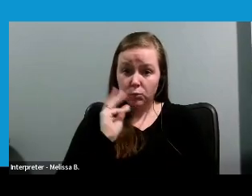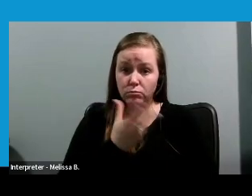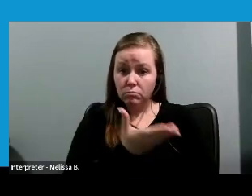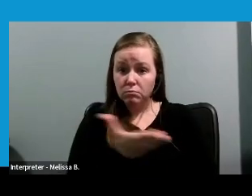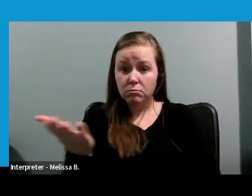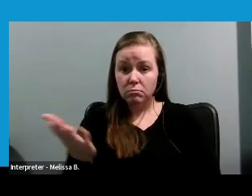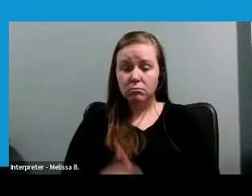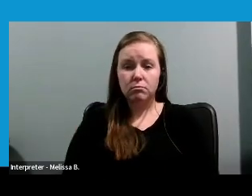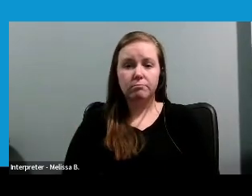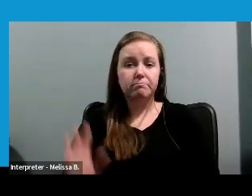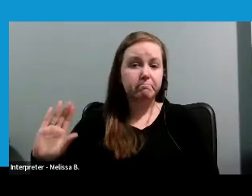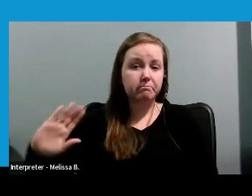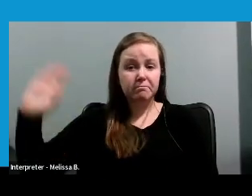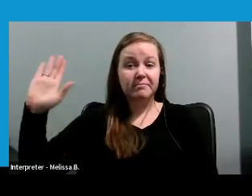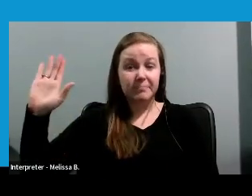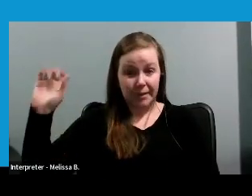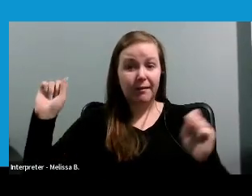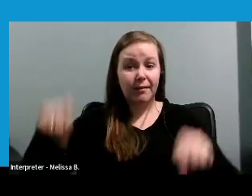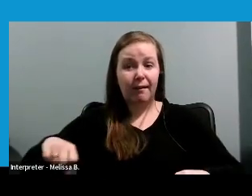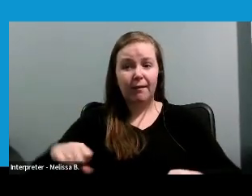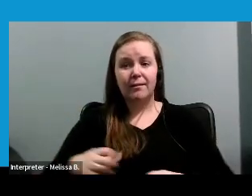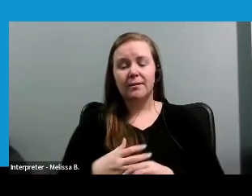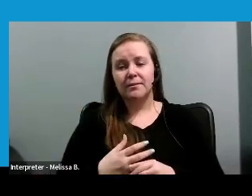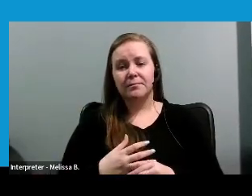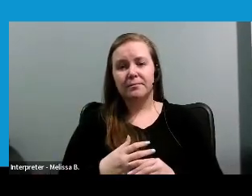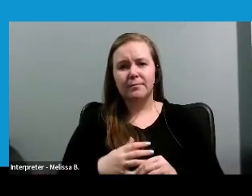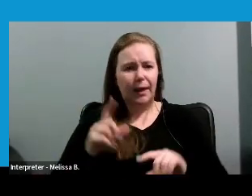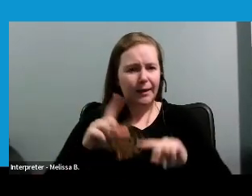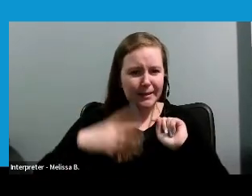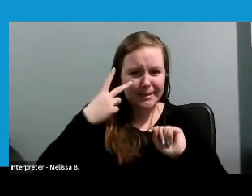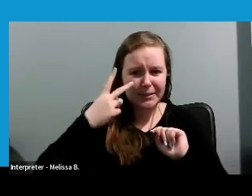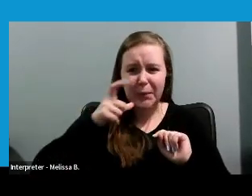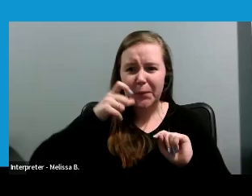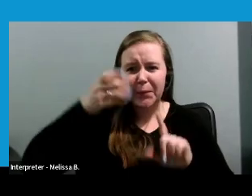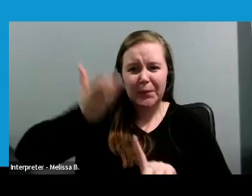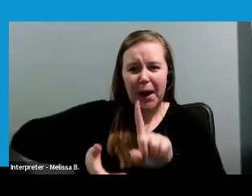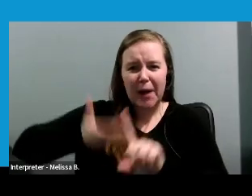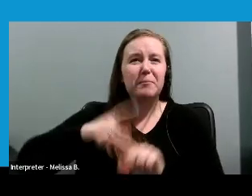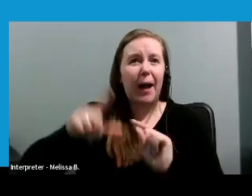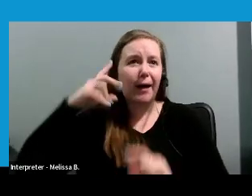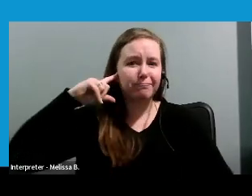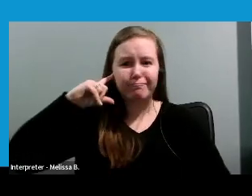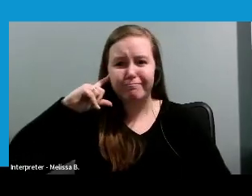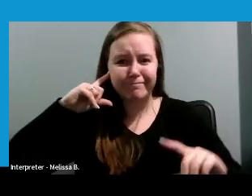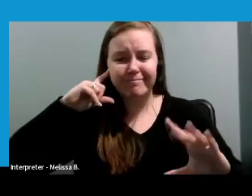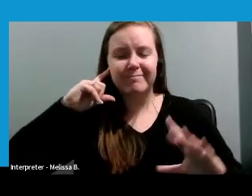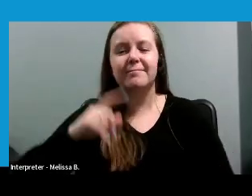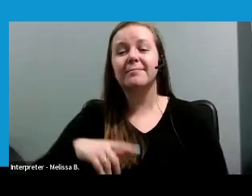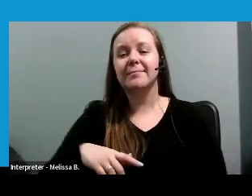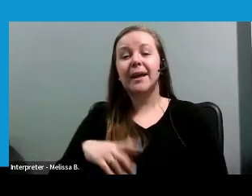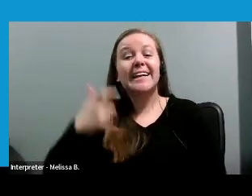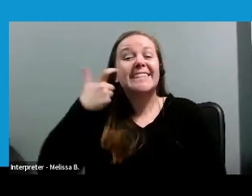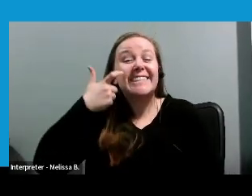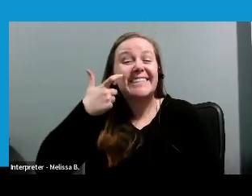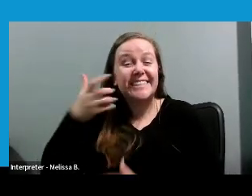Shannon Spencer (she/her): I can, okay, awesome, I cannot see who this is, but it's fucking money, yes. Lisa Levesque: I'm the husband who is making dinner.